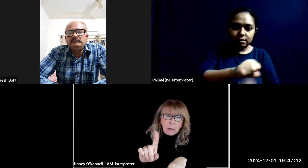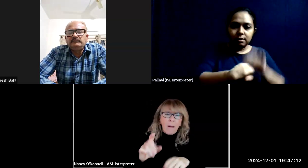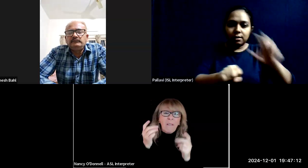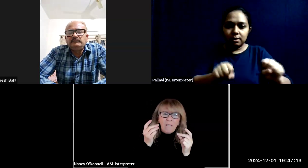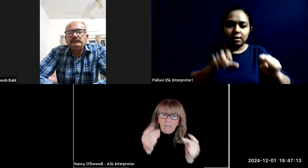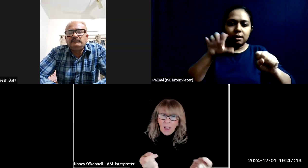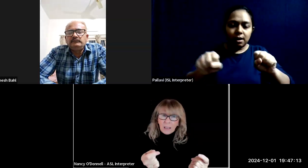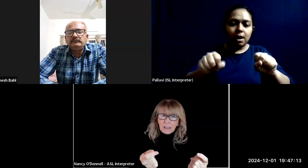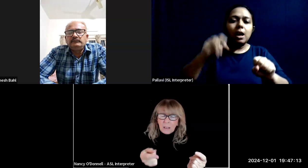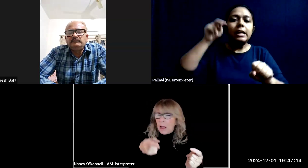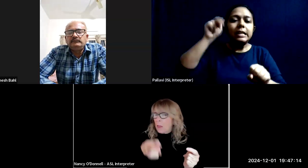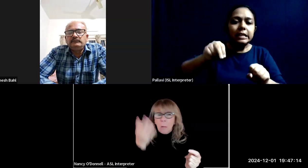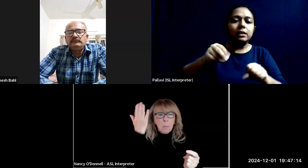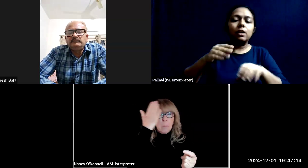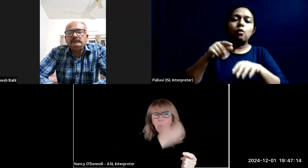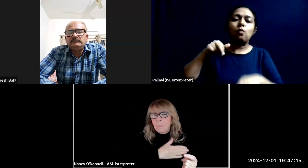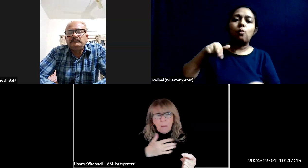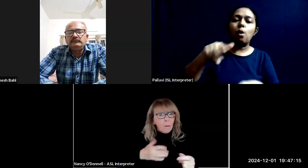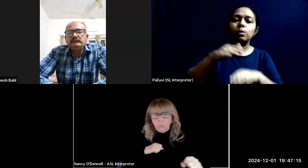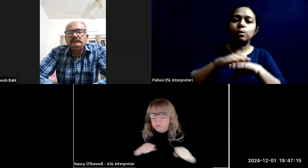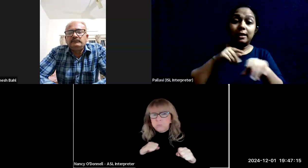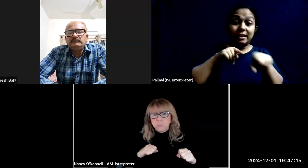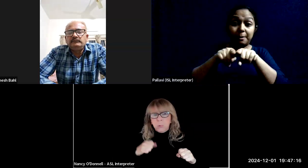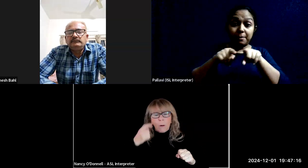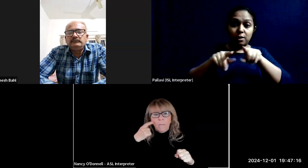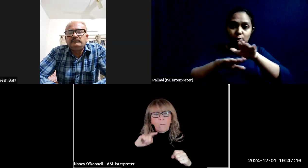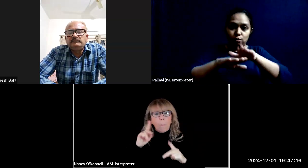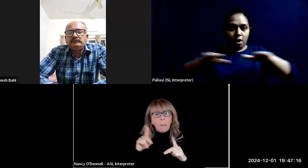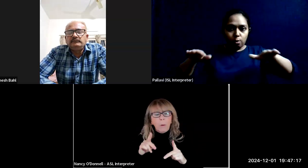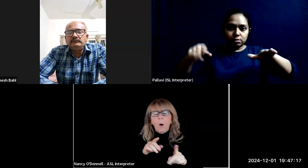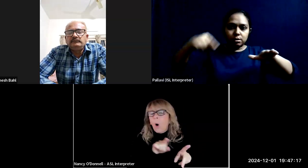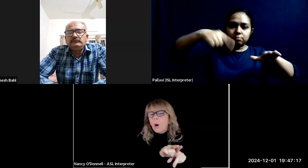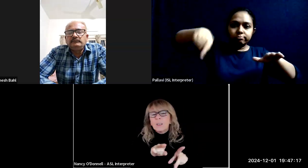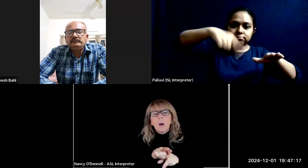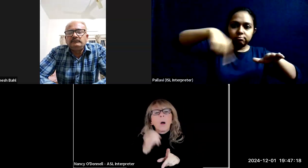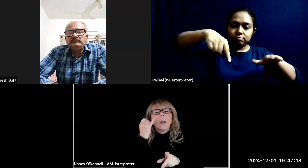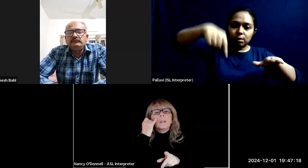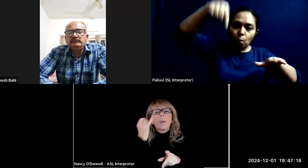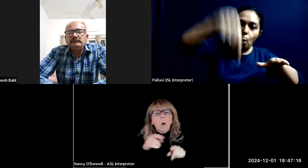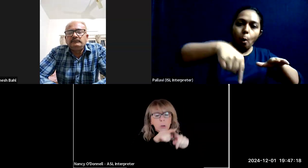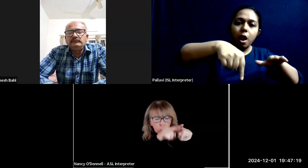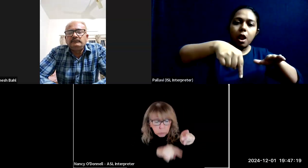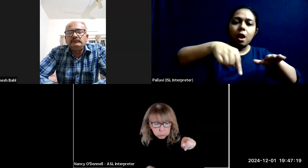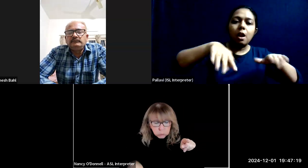below like if there's a hole in the ground or a small bump